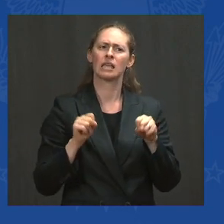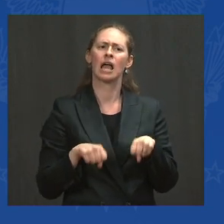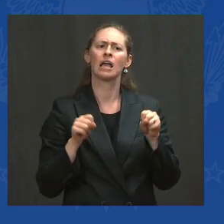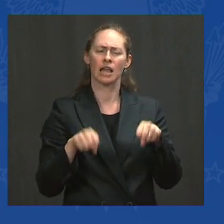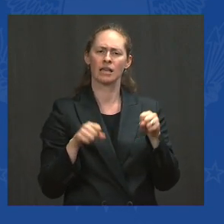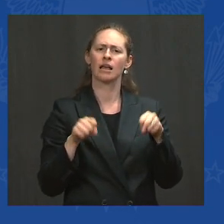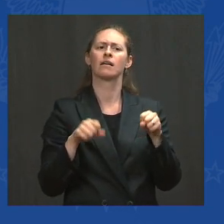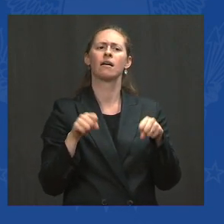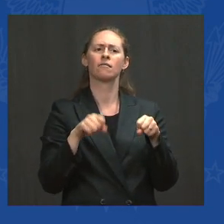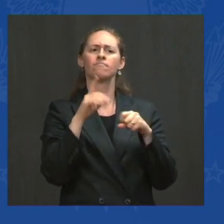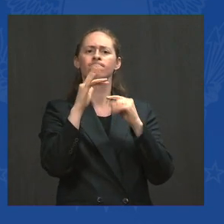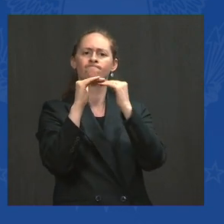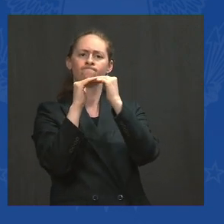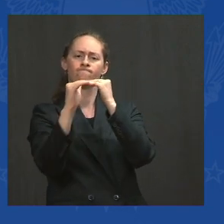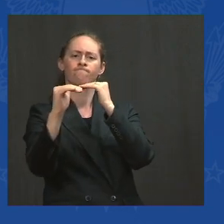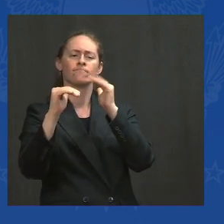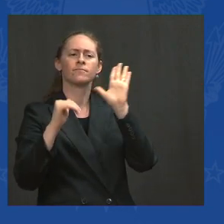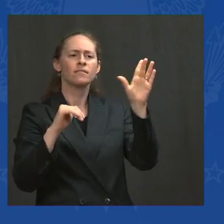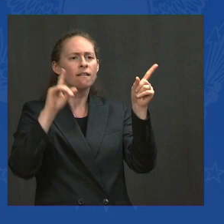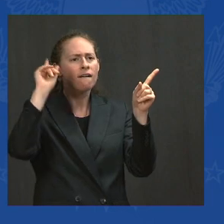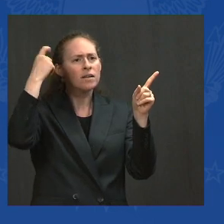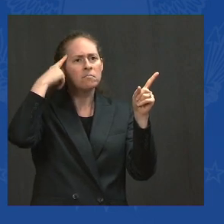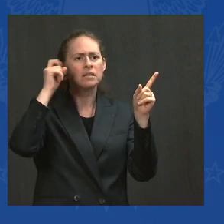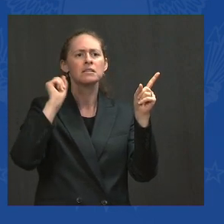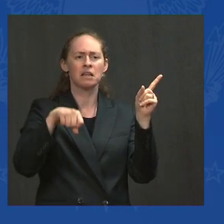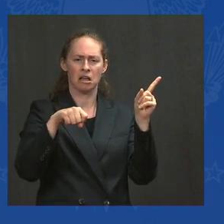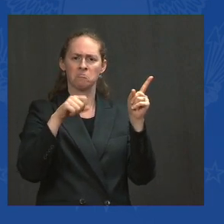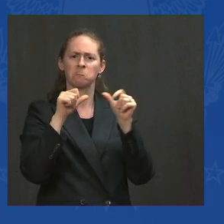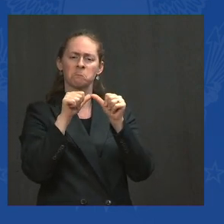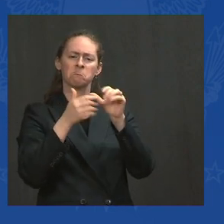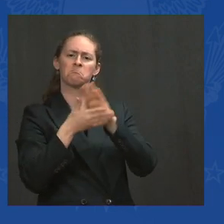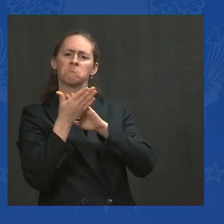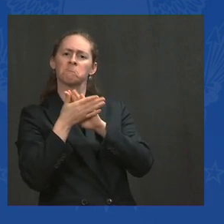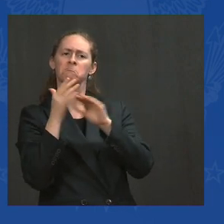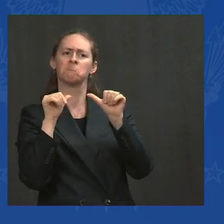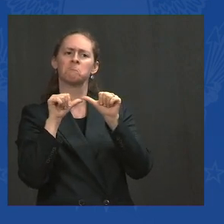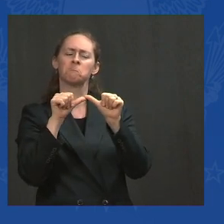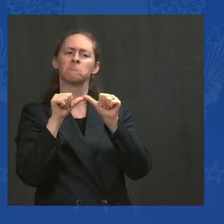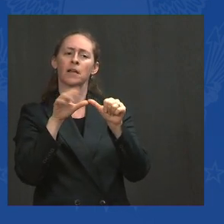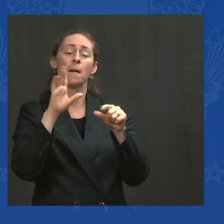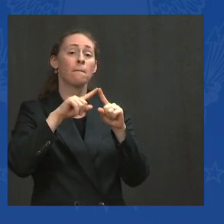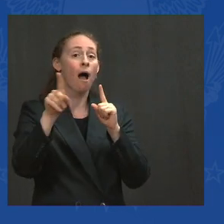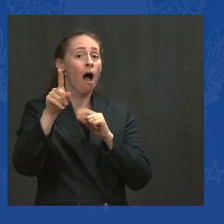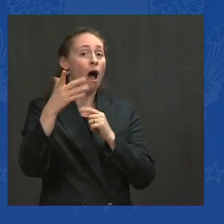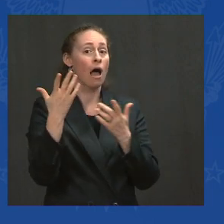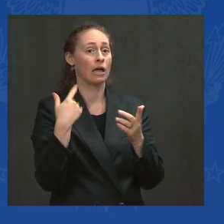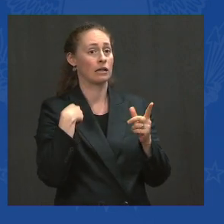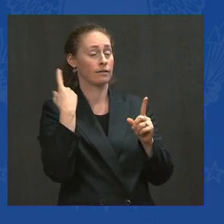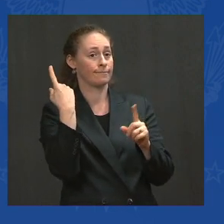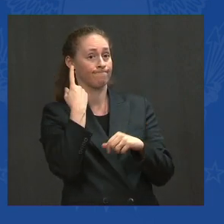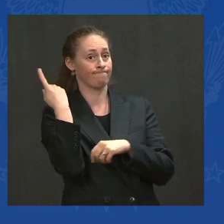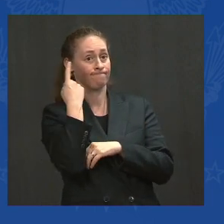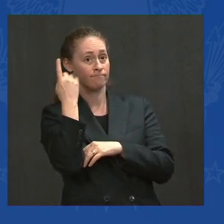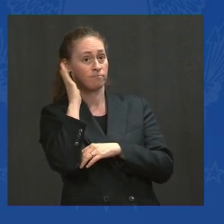government in place. The question is: Will they generate the kind of cohesion to do it?